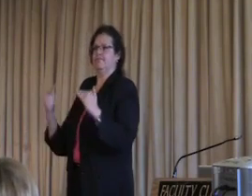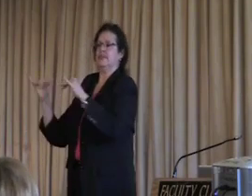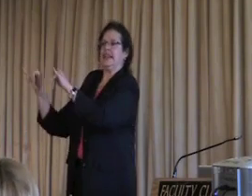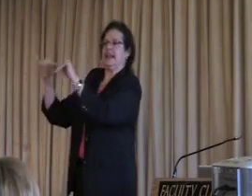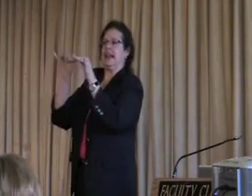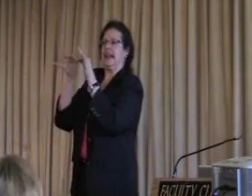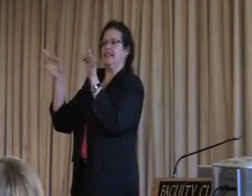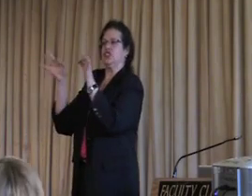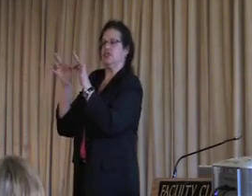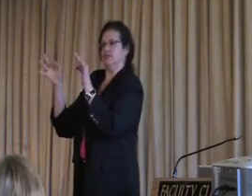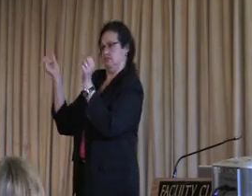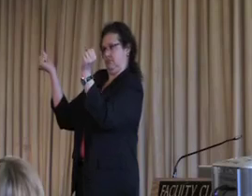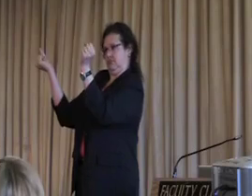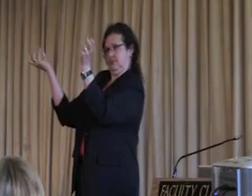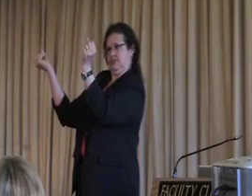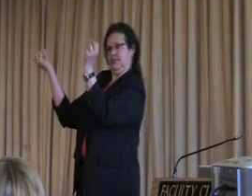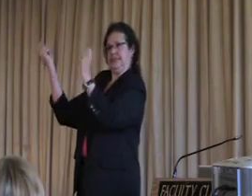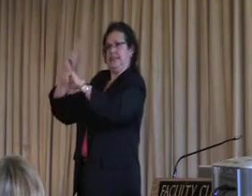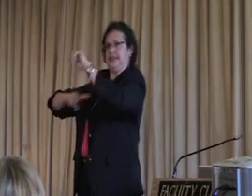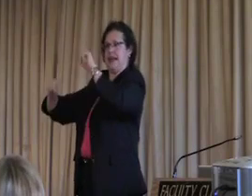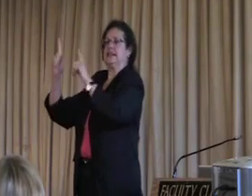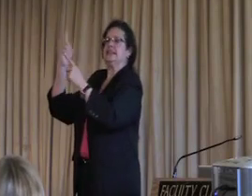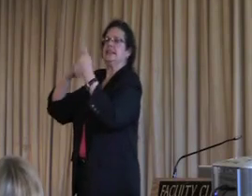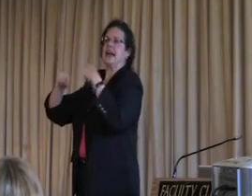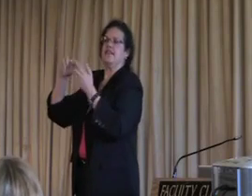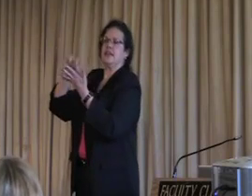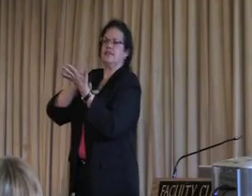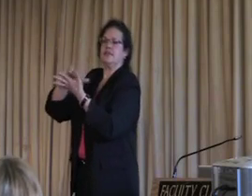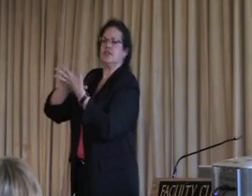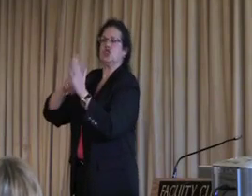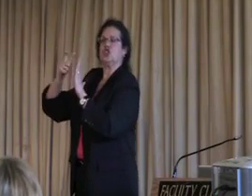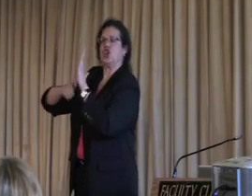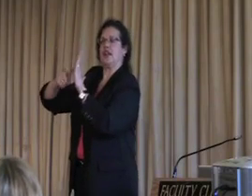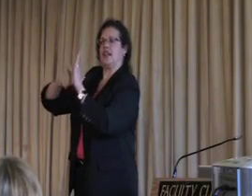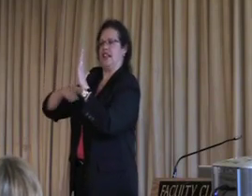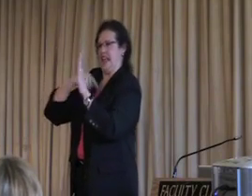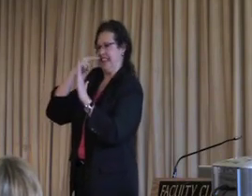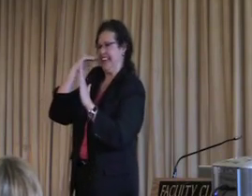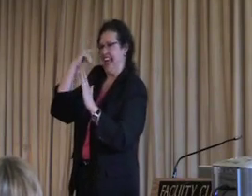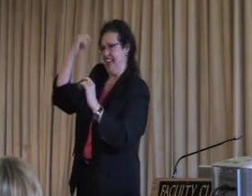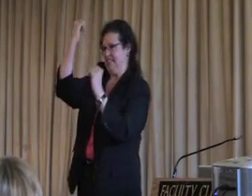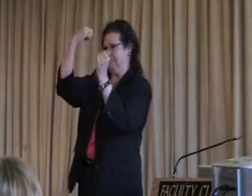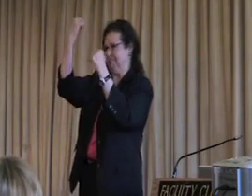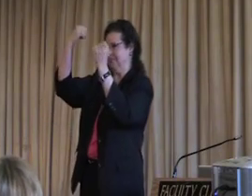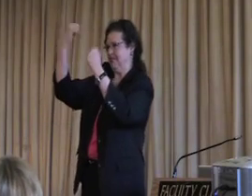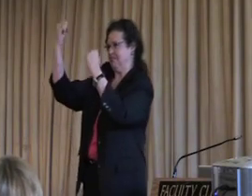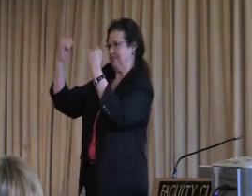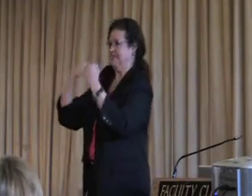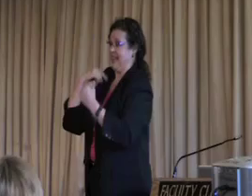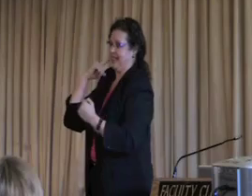community, but if we were going to redefine something, we need to give sign language the